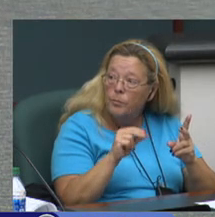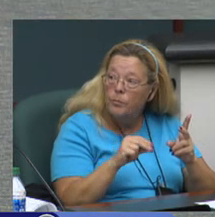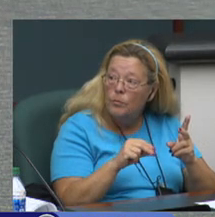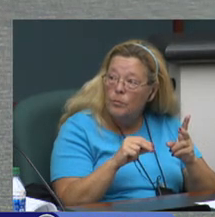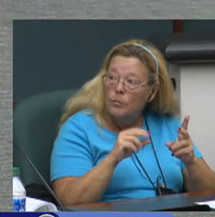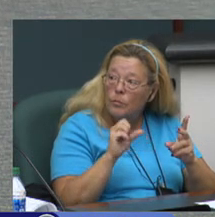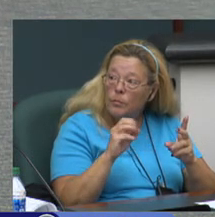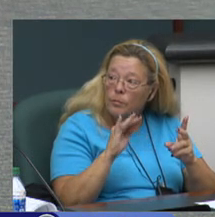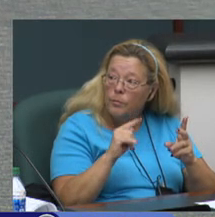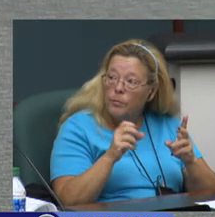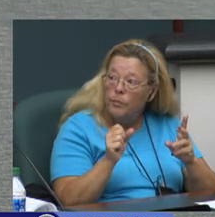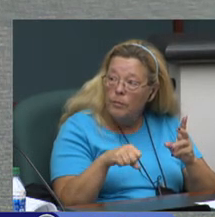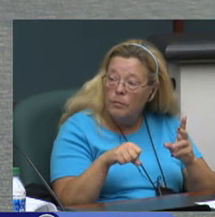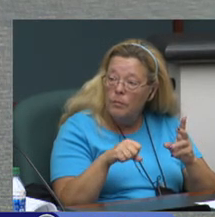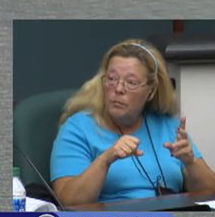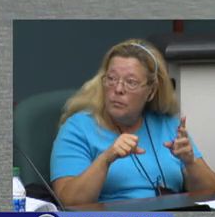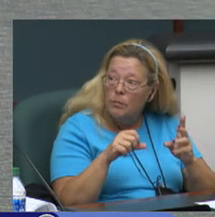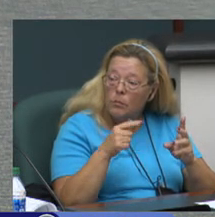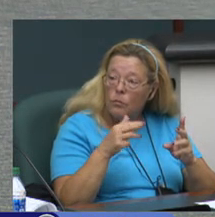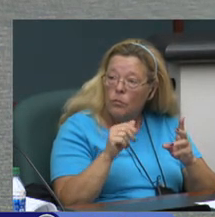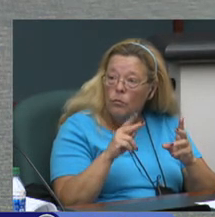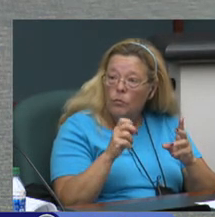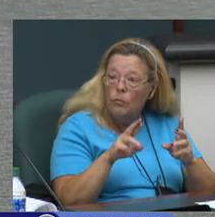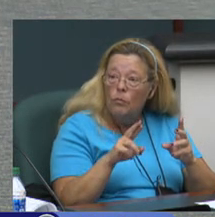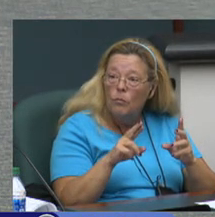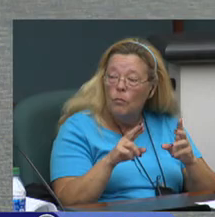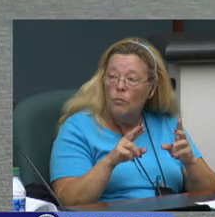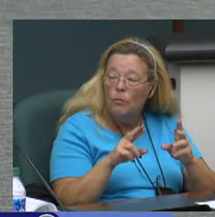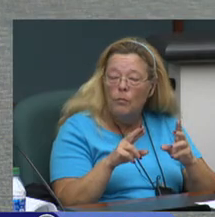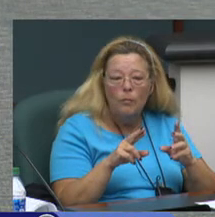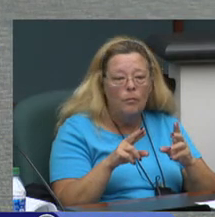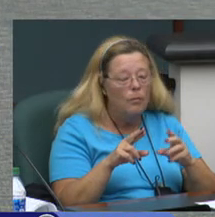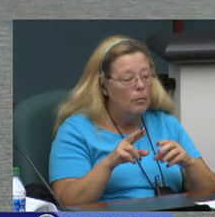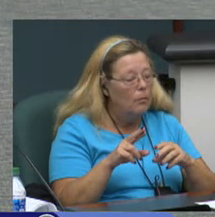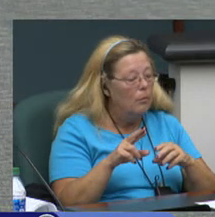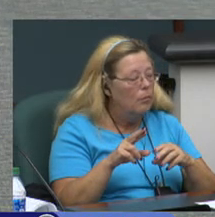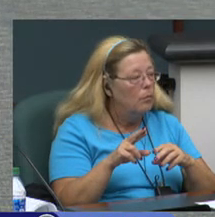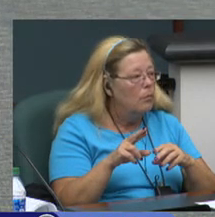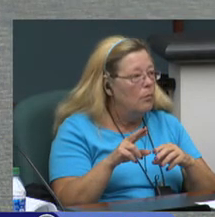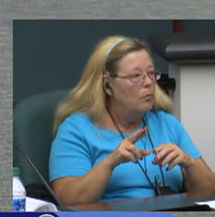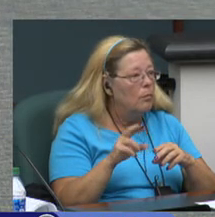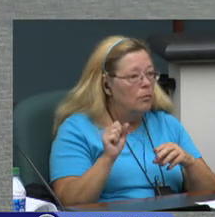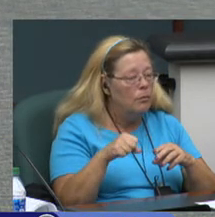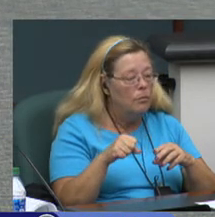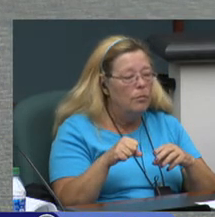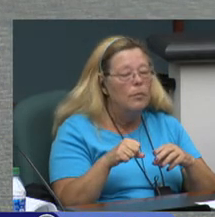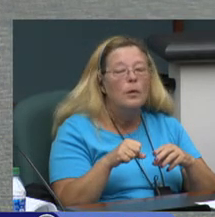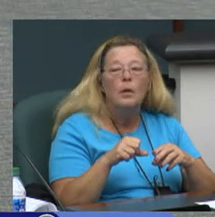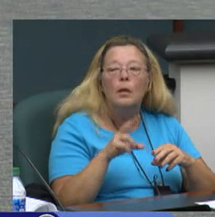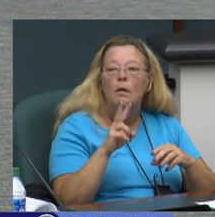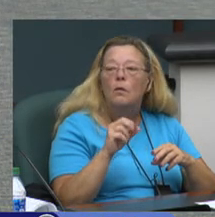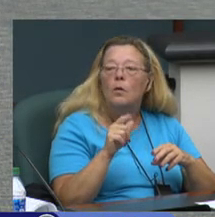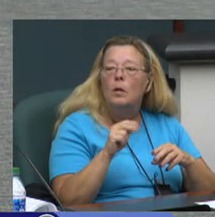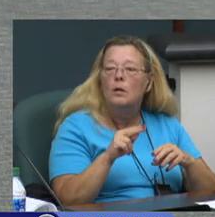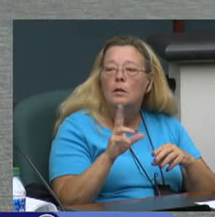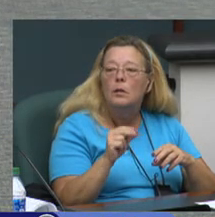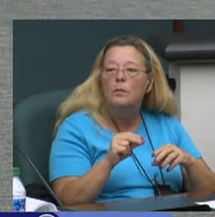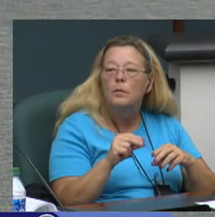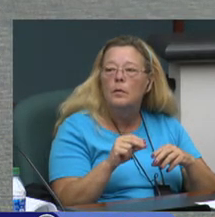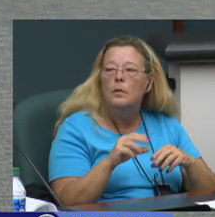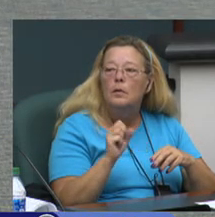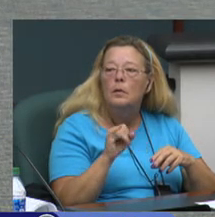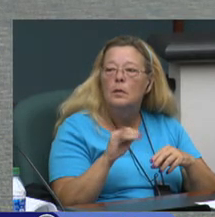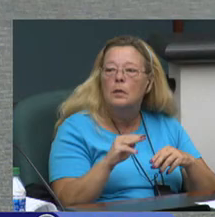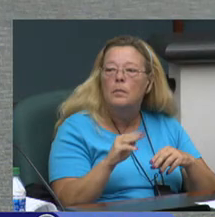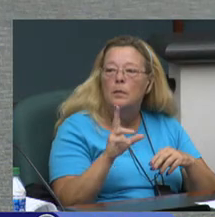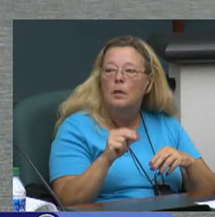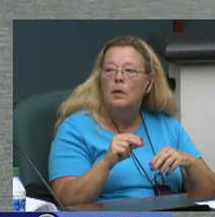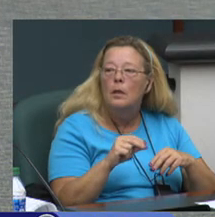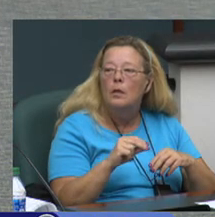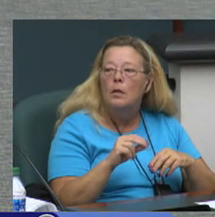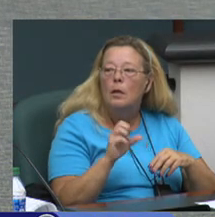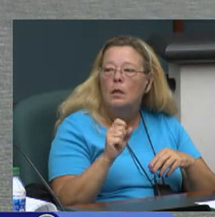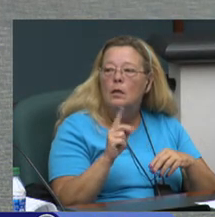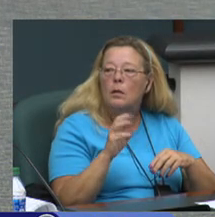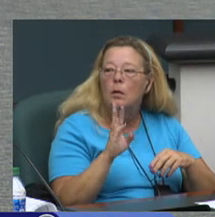smith Granger up Rallo yes Boland no Simms no stir bomb